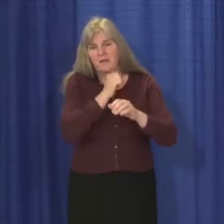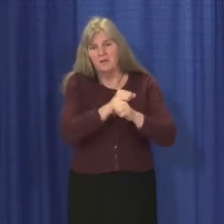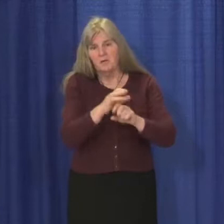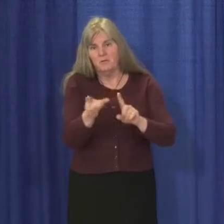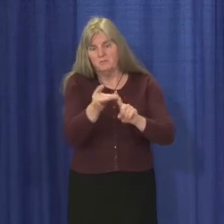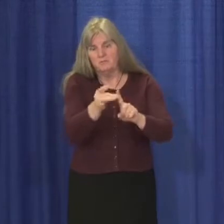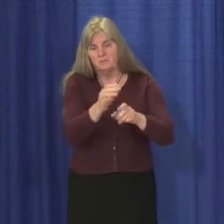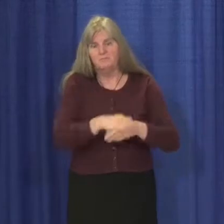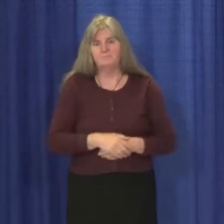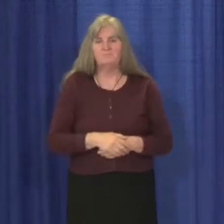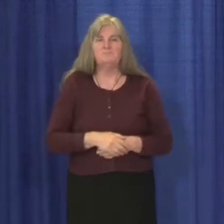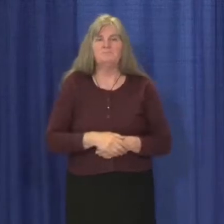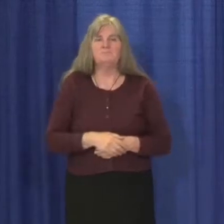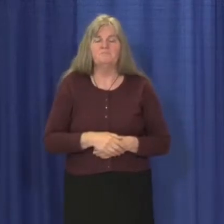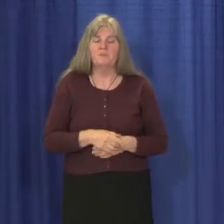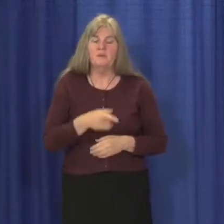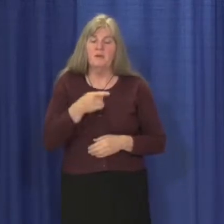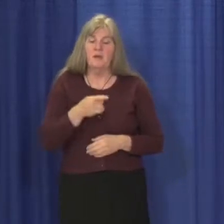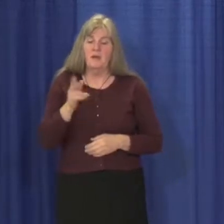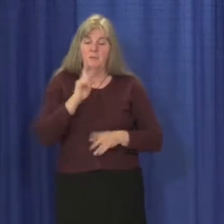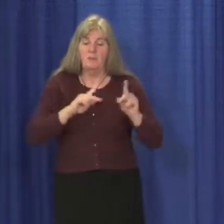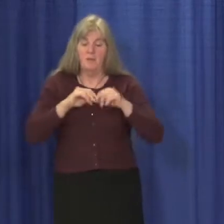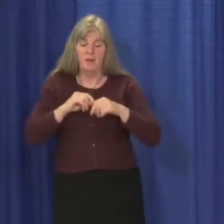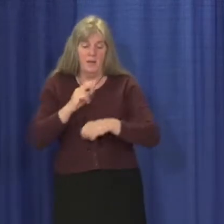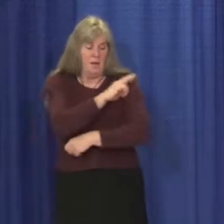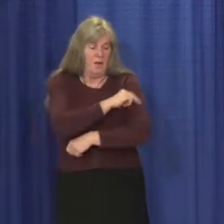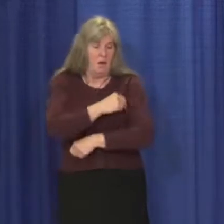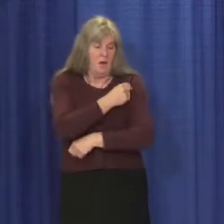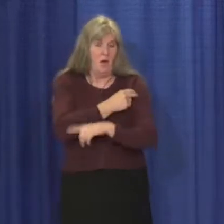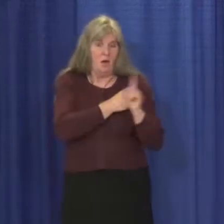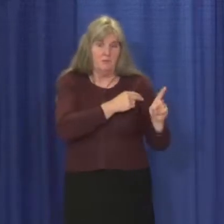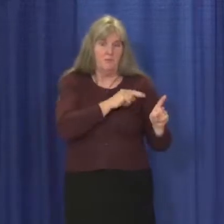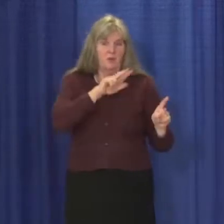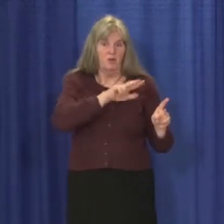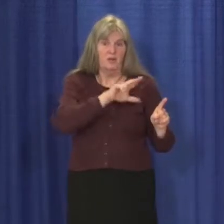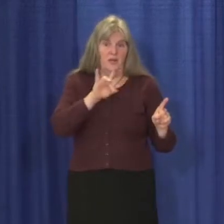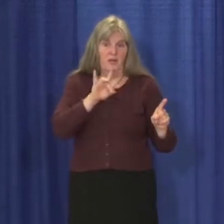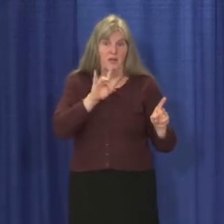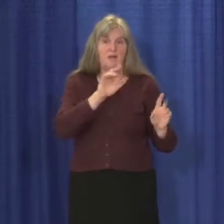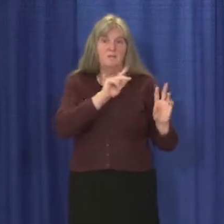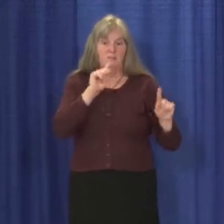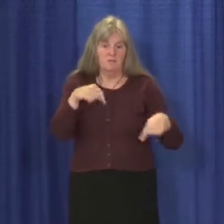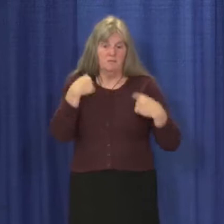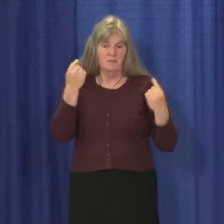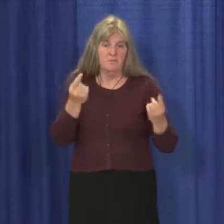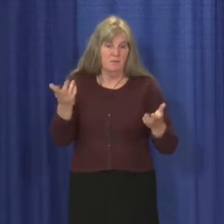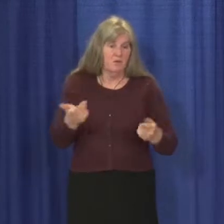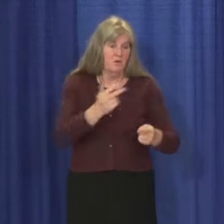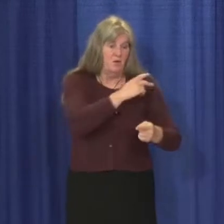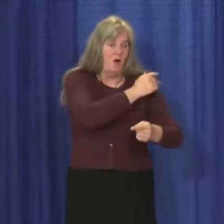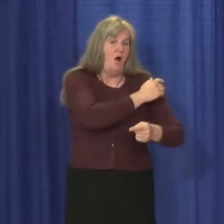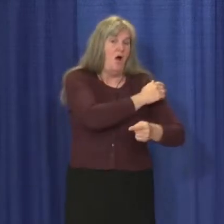As of yesterday the numbers of people in hospital, 38 people had been admitted to hospital